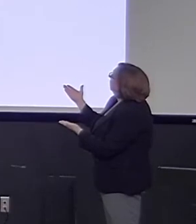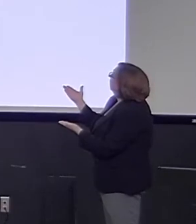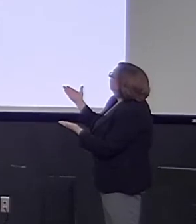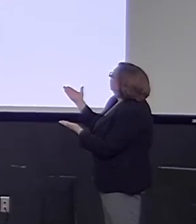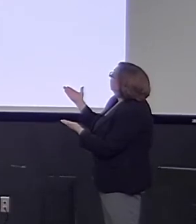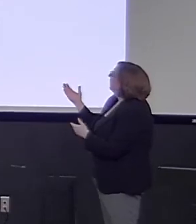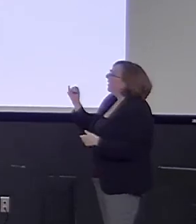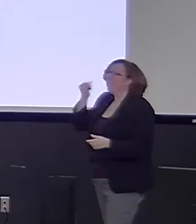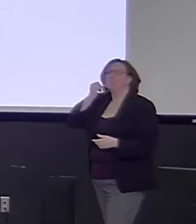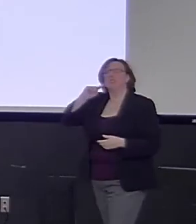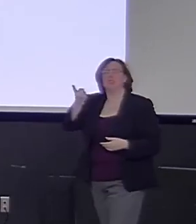Dialogue.